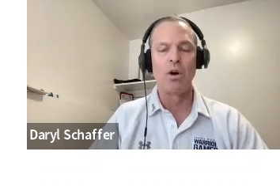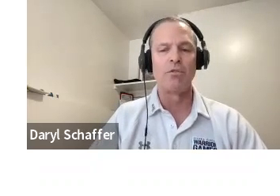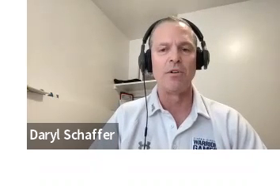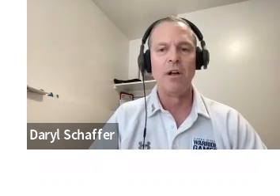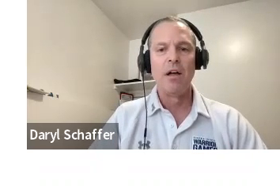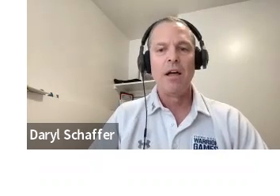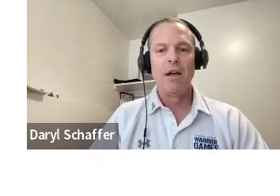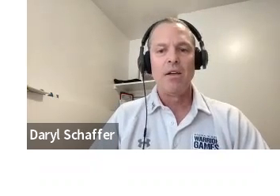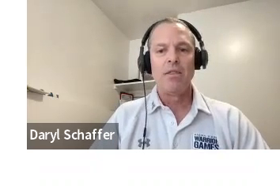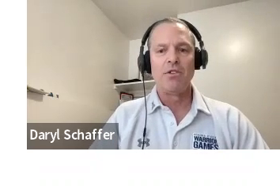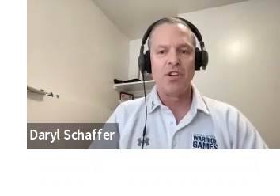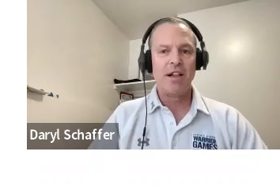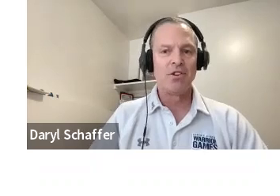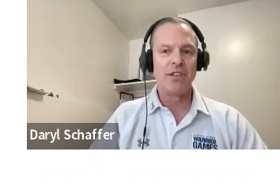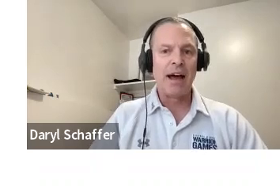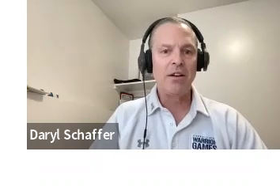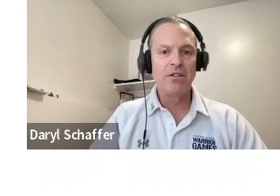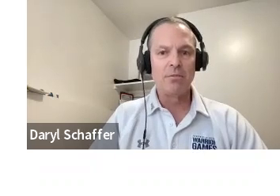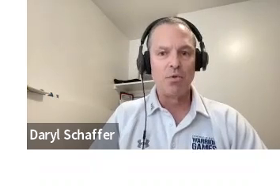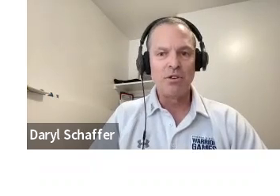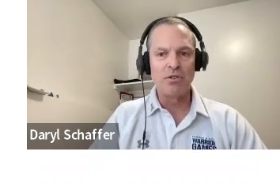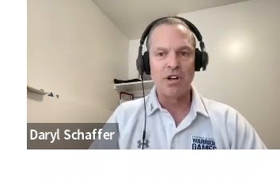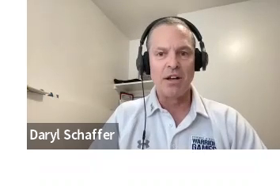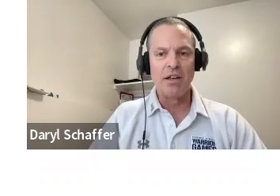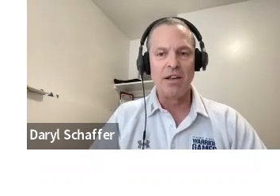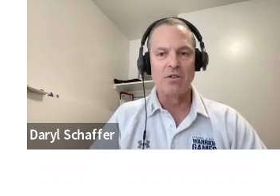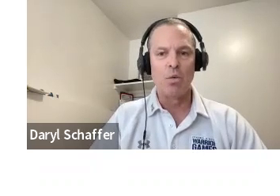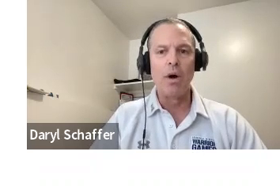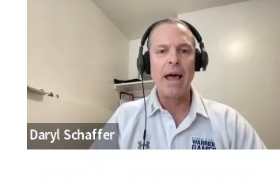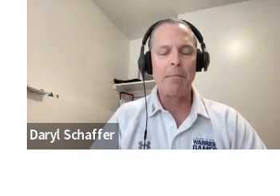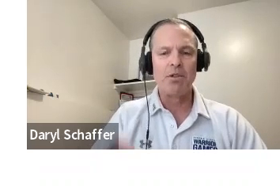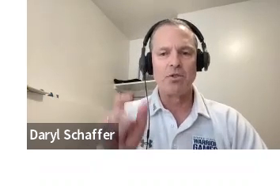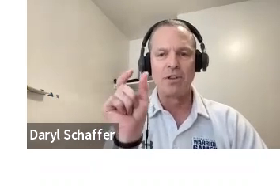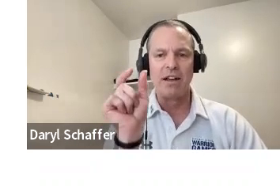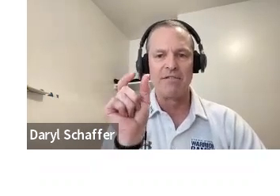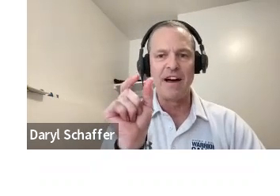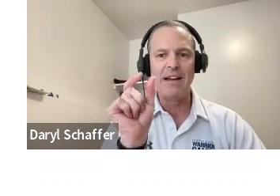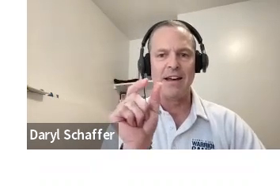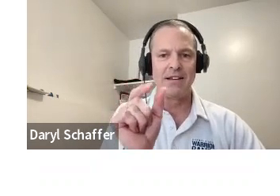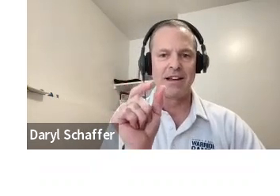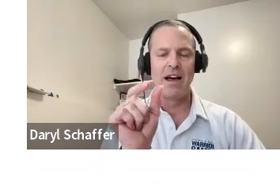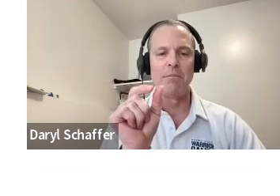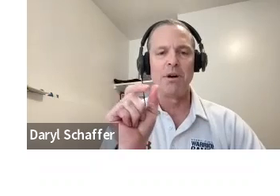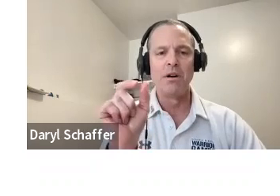the planning and recovery efforts are gaining more -- they're gaining more